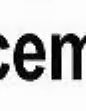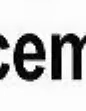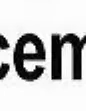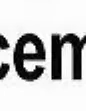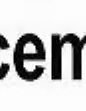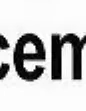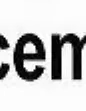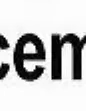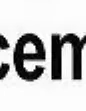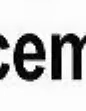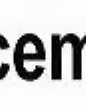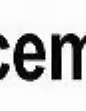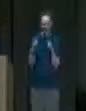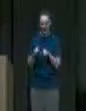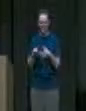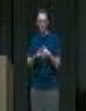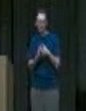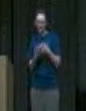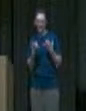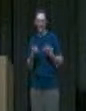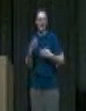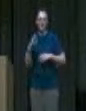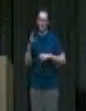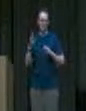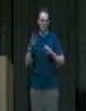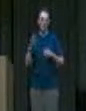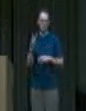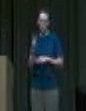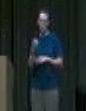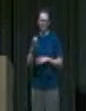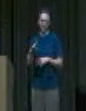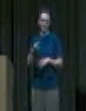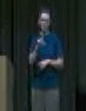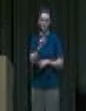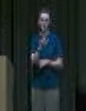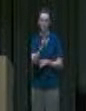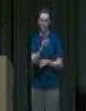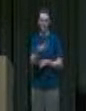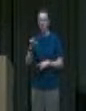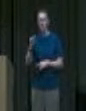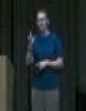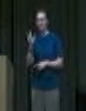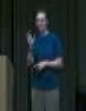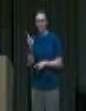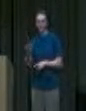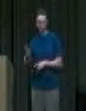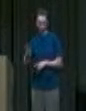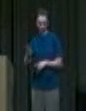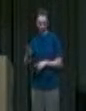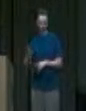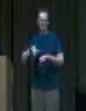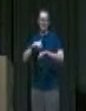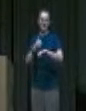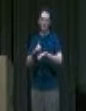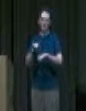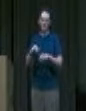preparations beginning uh this winter 2023 and 2024 to prepare the sediment place B area for